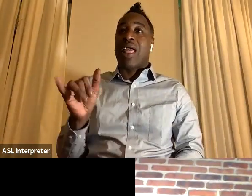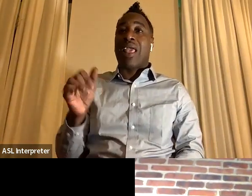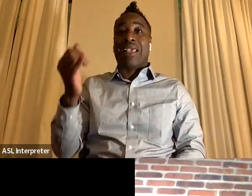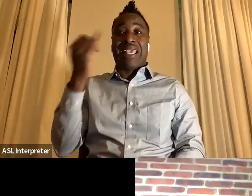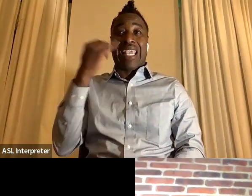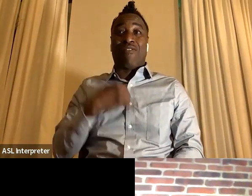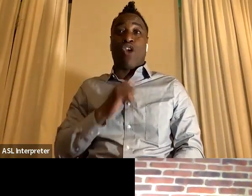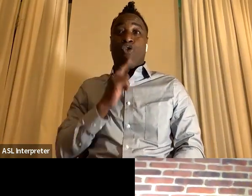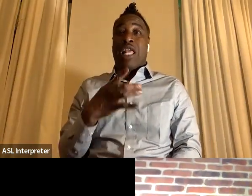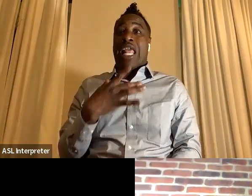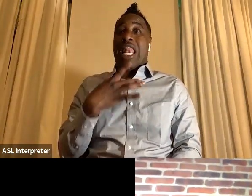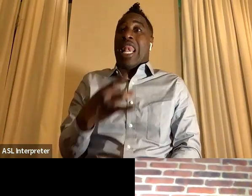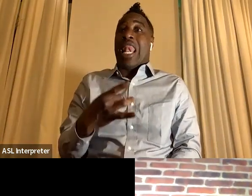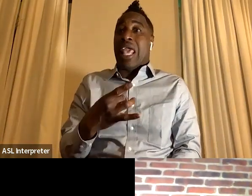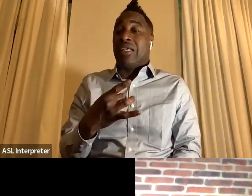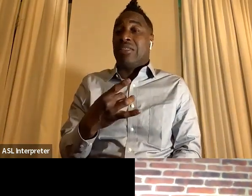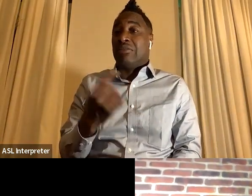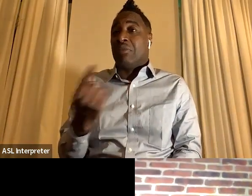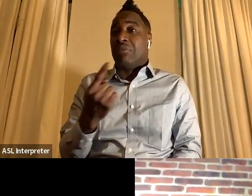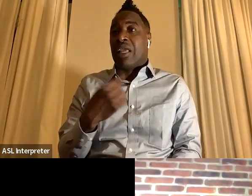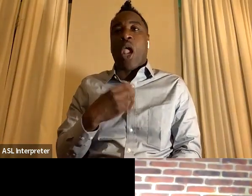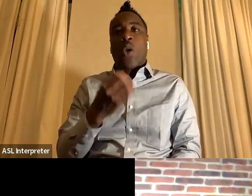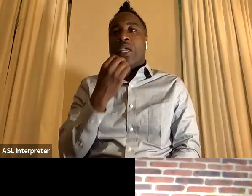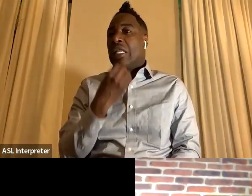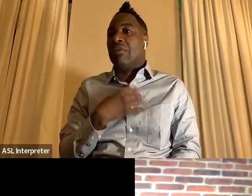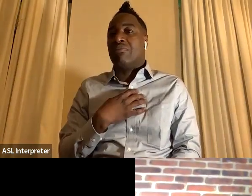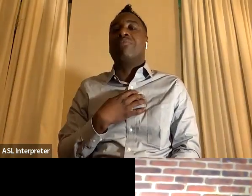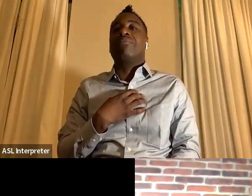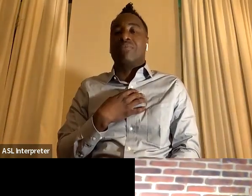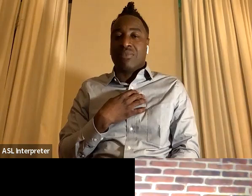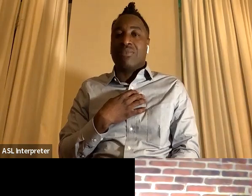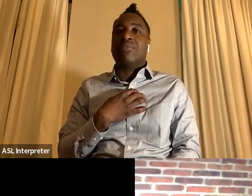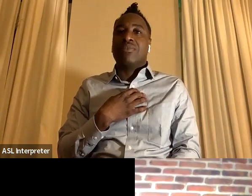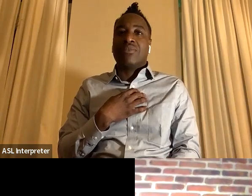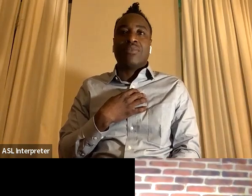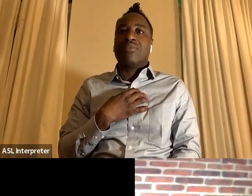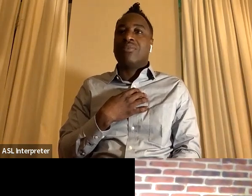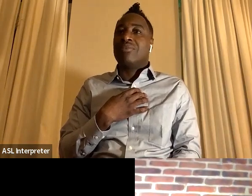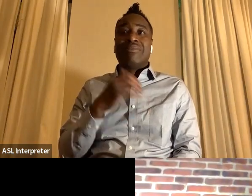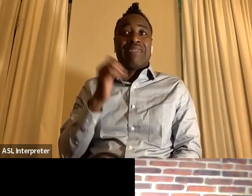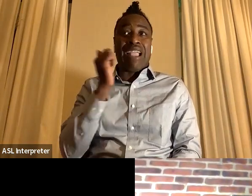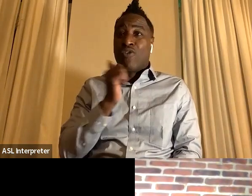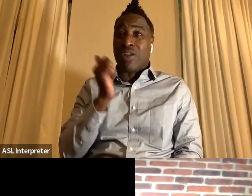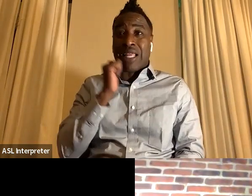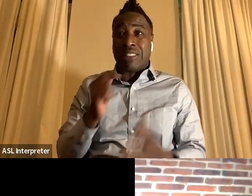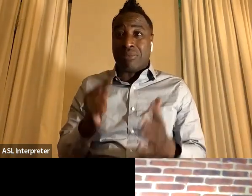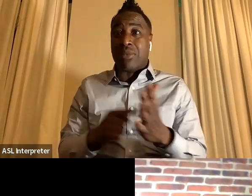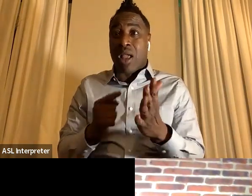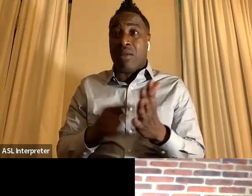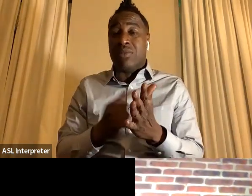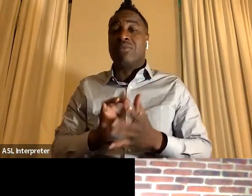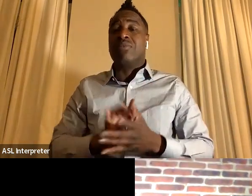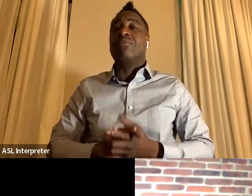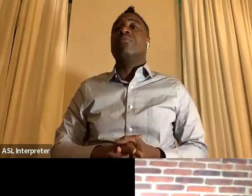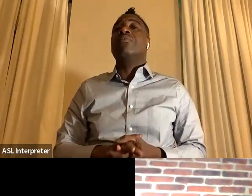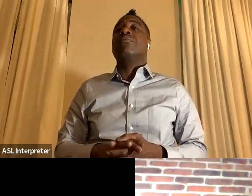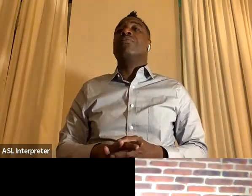really, like something, I'll eat it, like, every day.